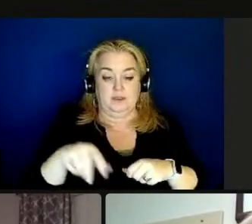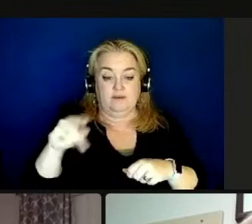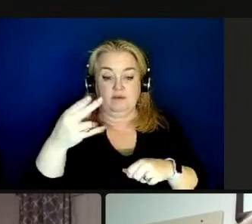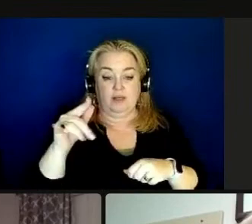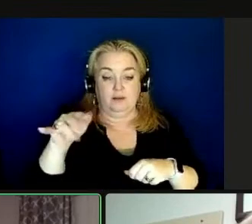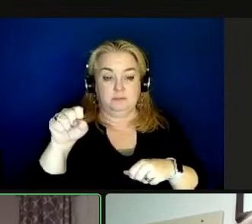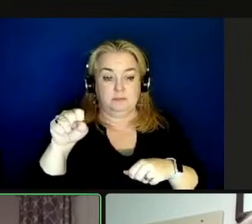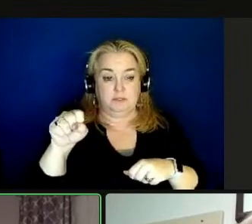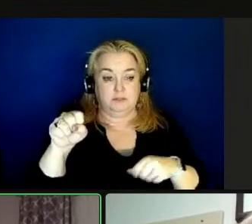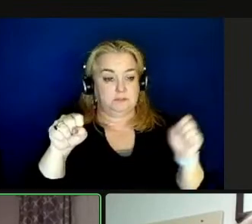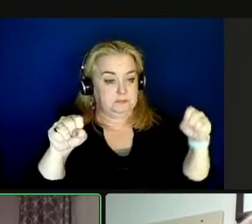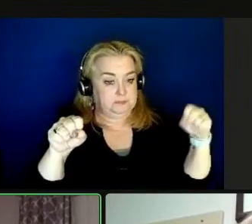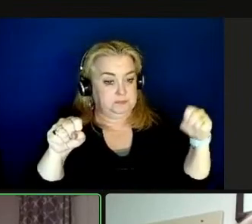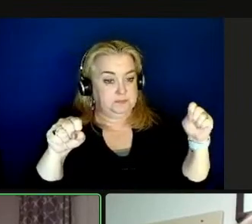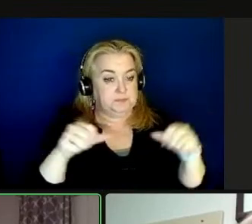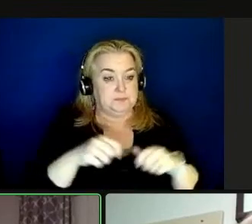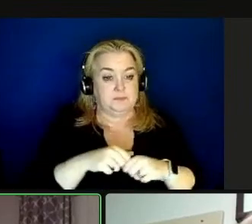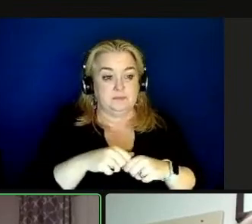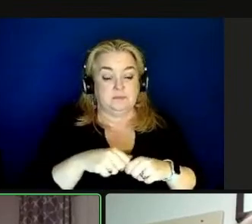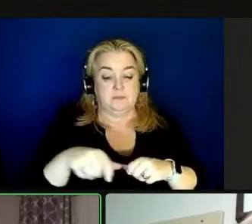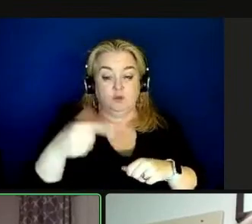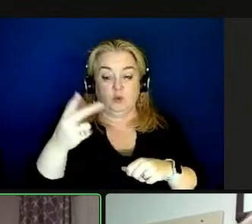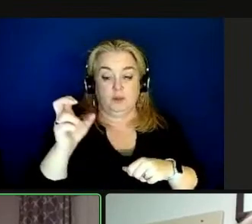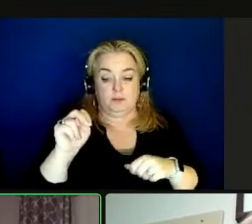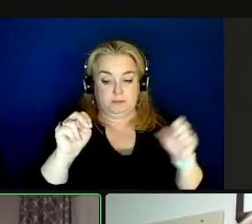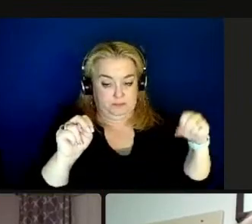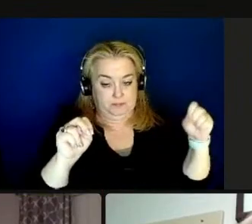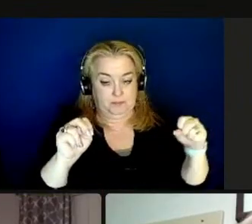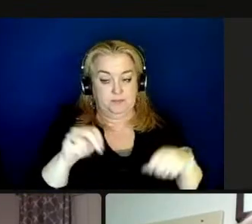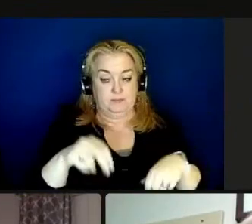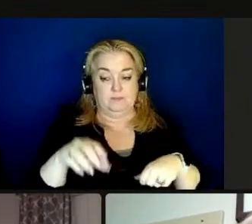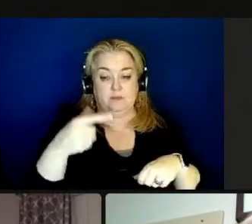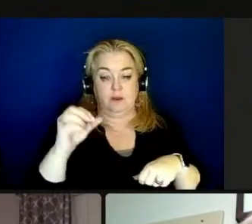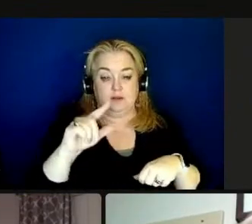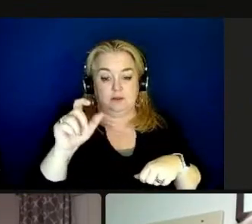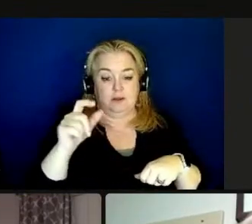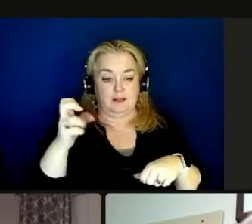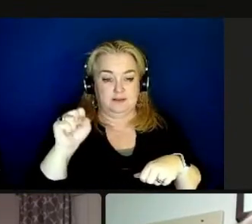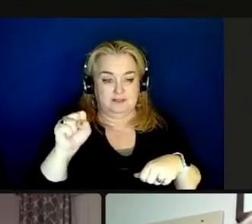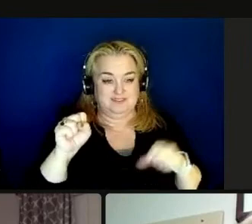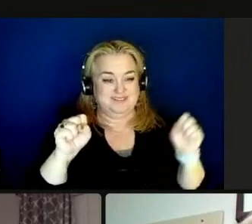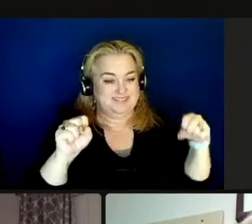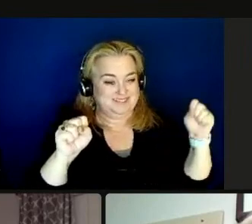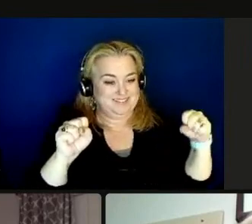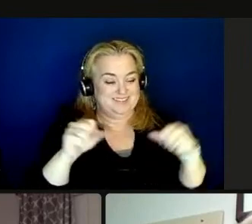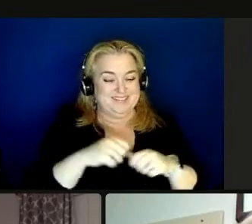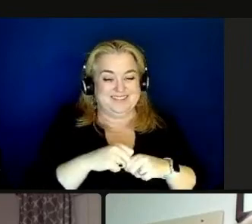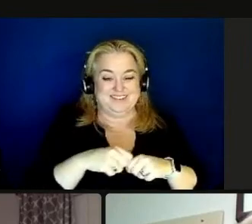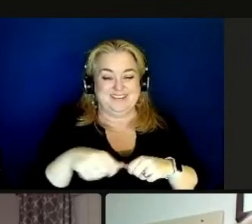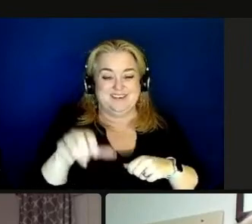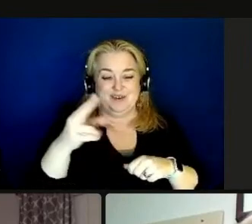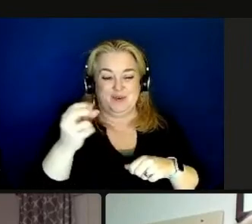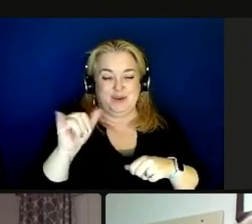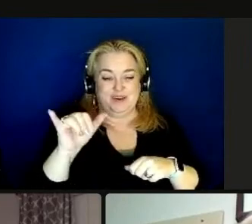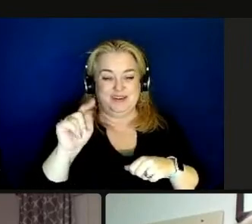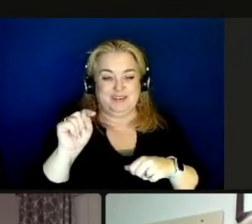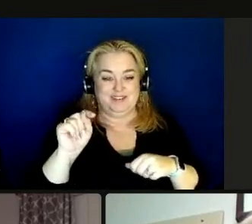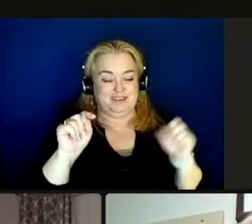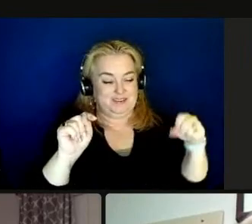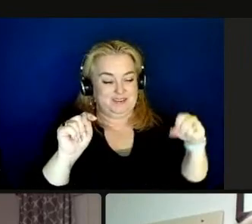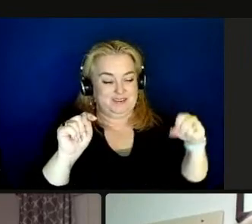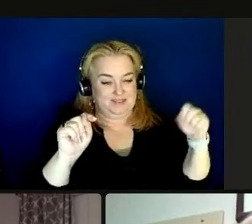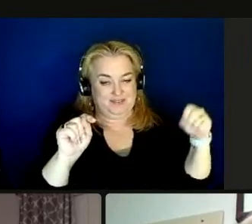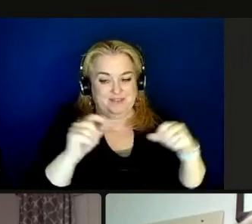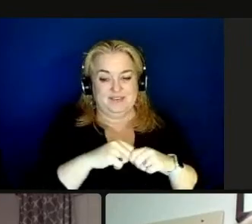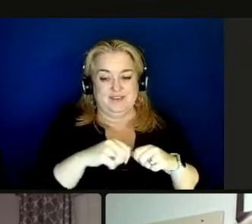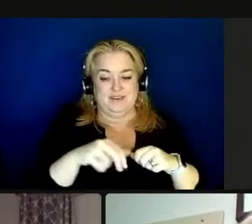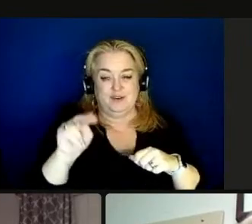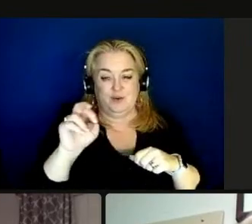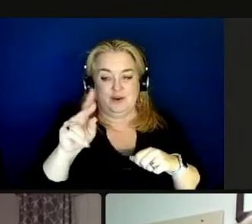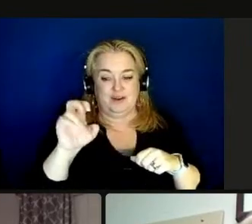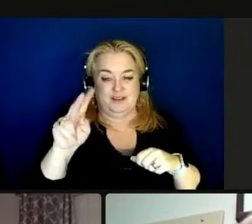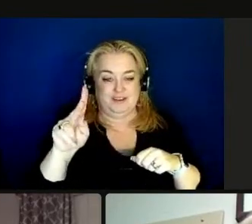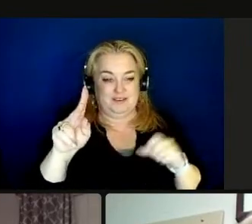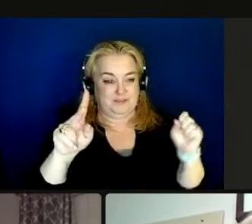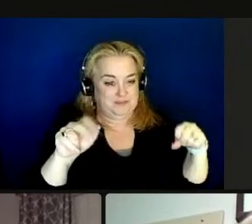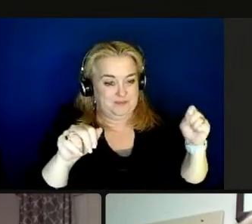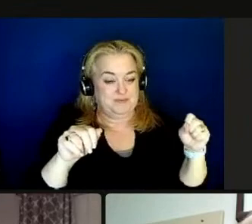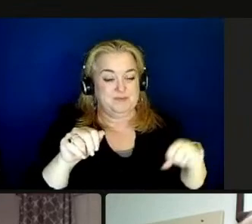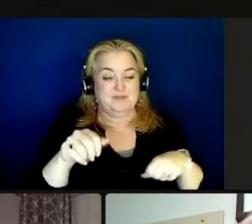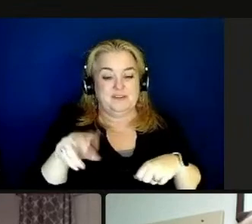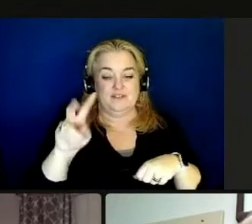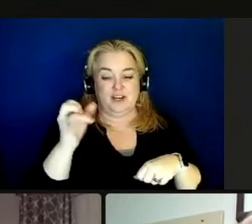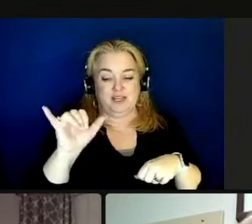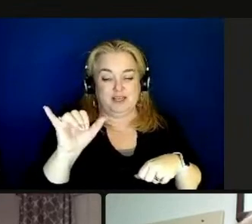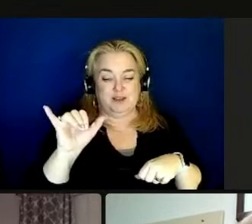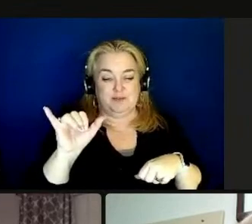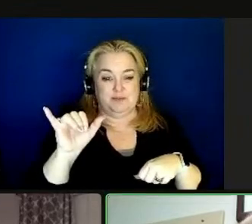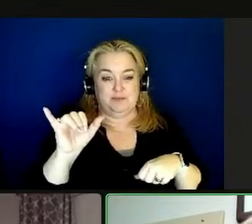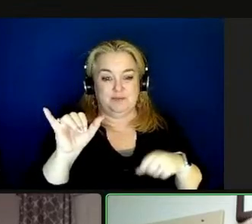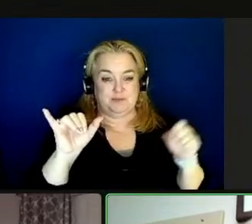COUNCILOR WILSON I.